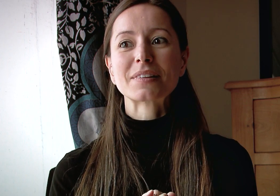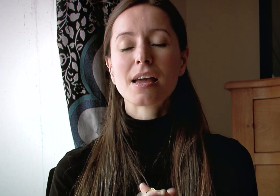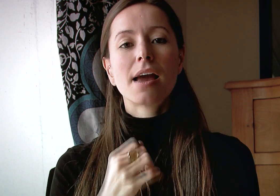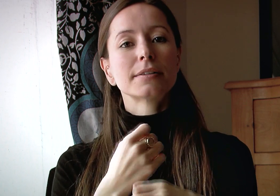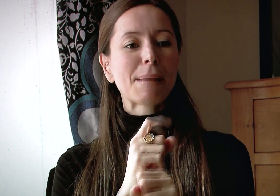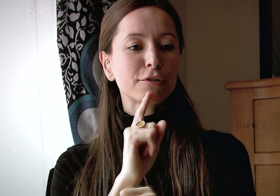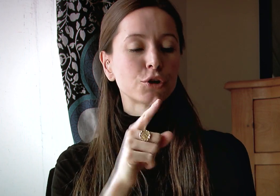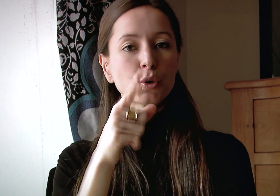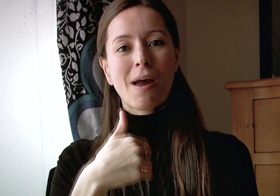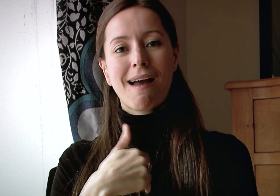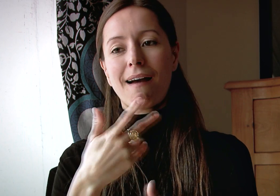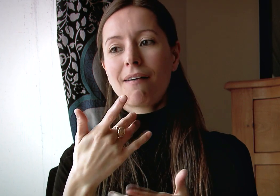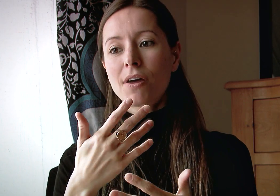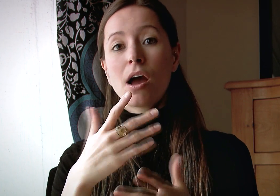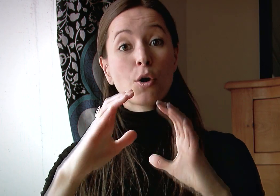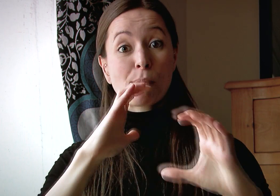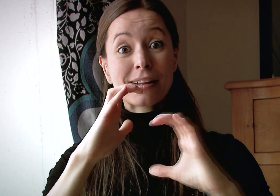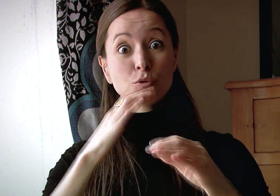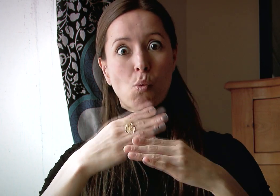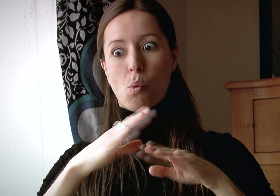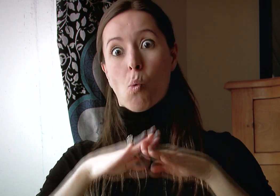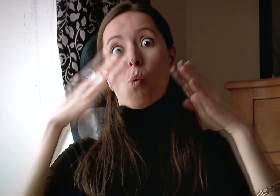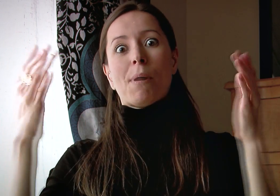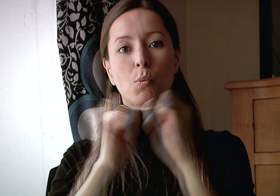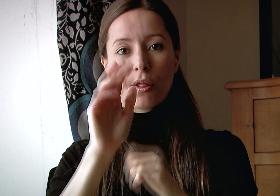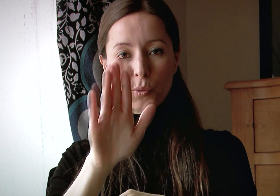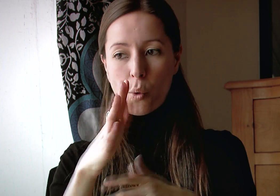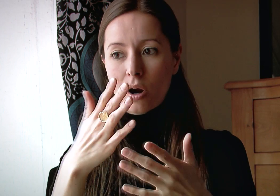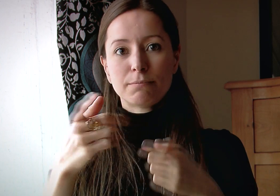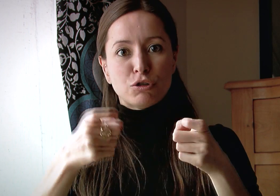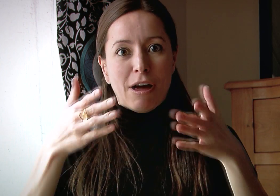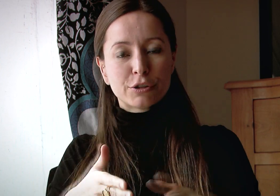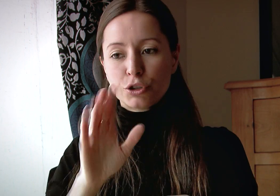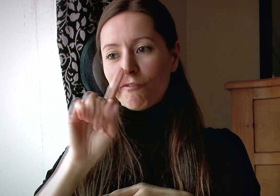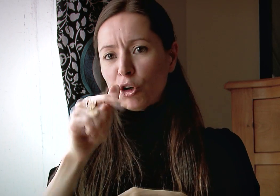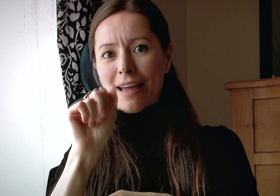Make sure you have open communication with the director, or first A.D.